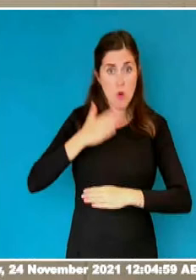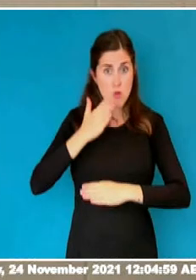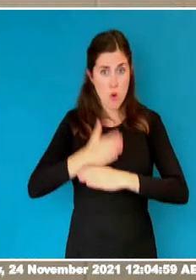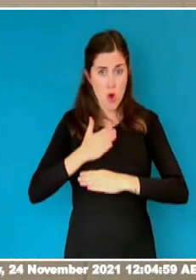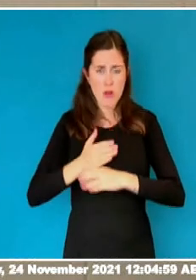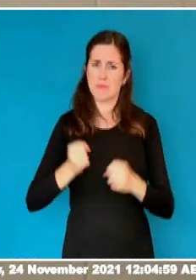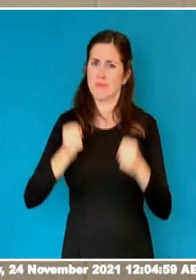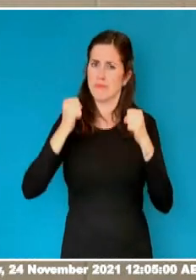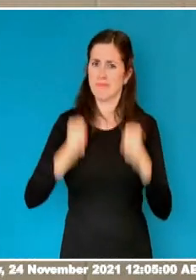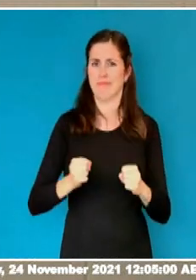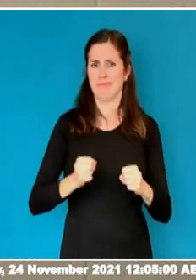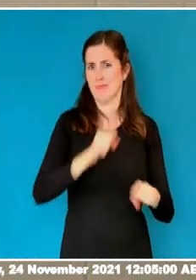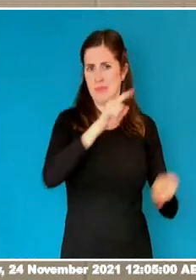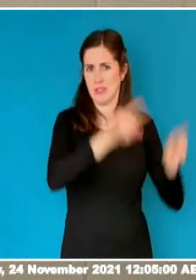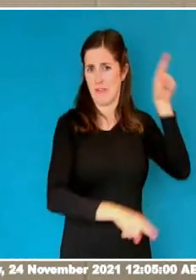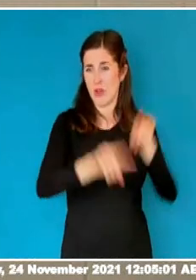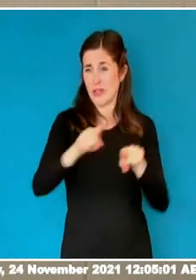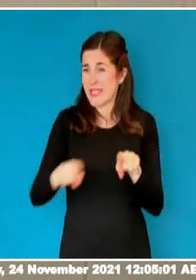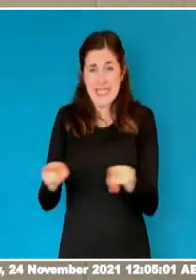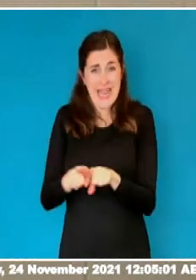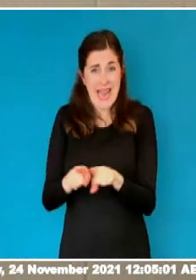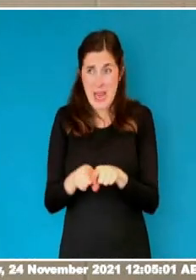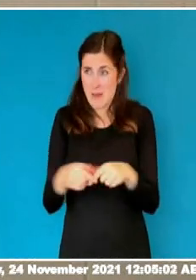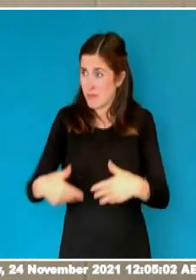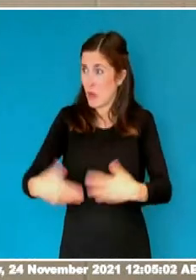reflective of the society which we operate in.